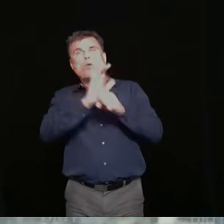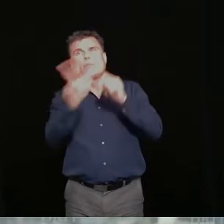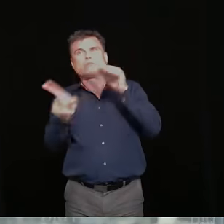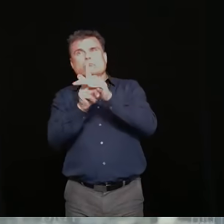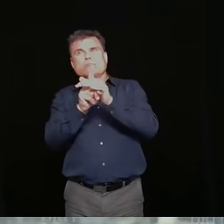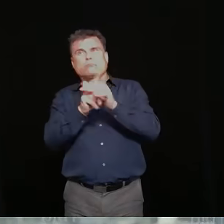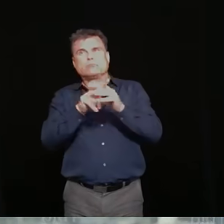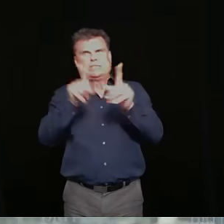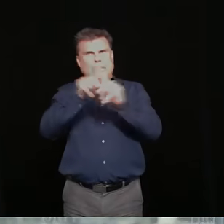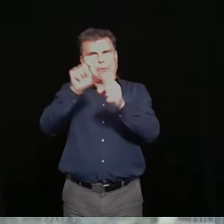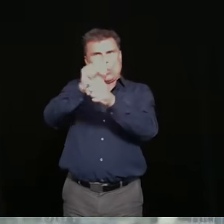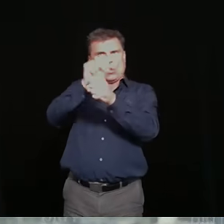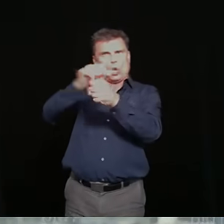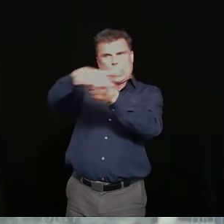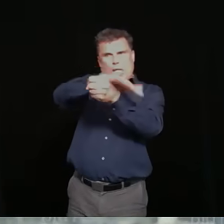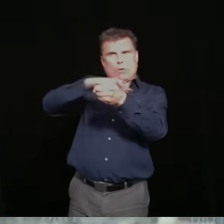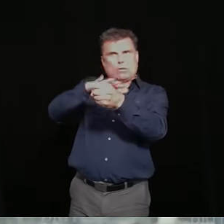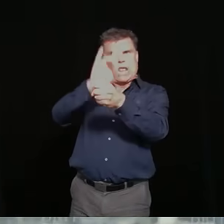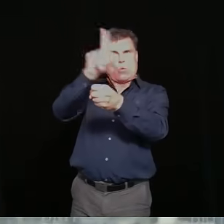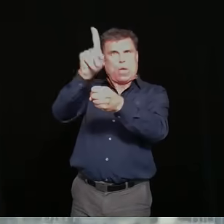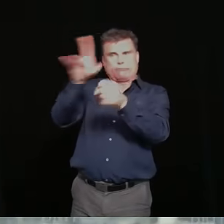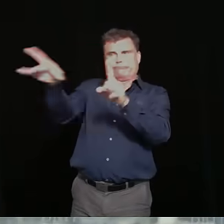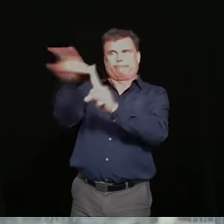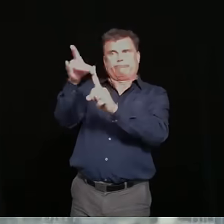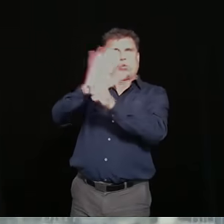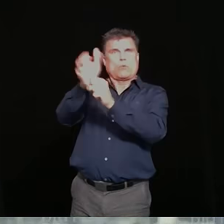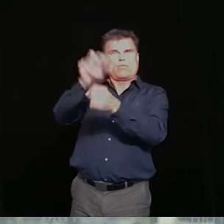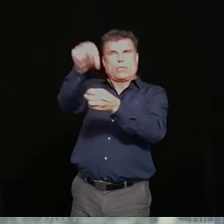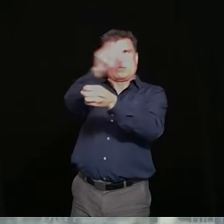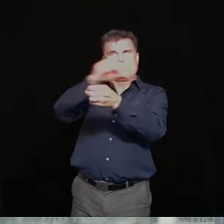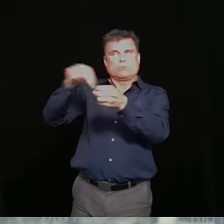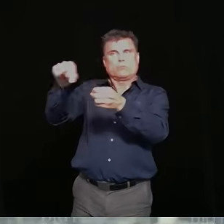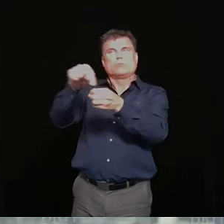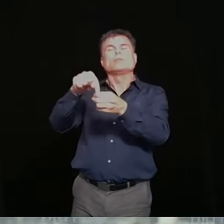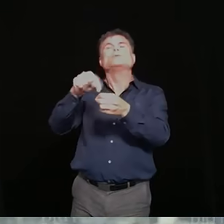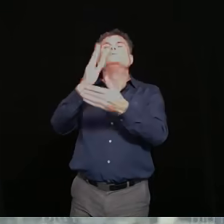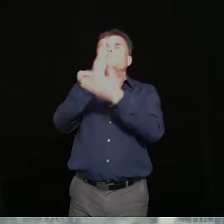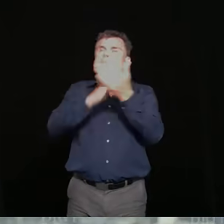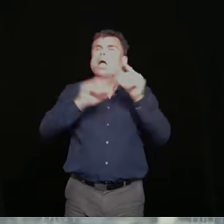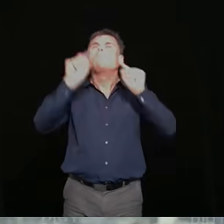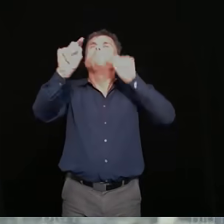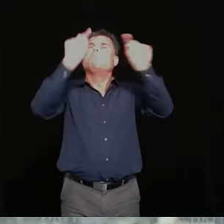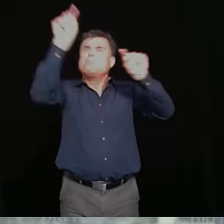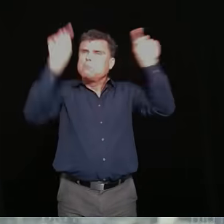the measures we best fill protector community and ongoing basis and we need to be fair with